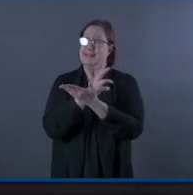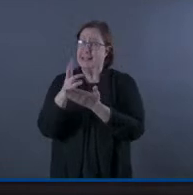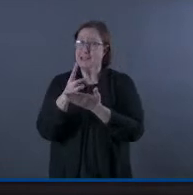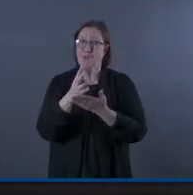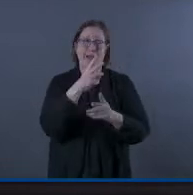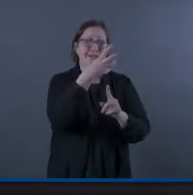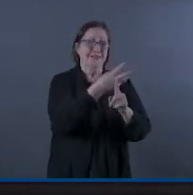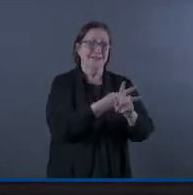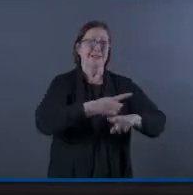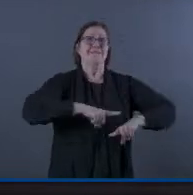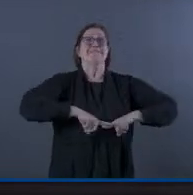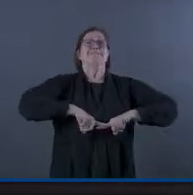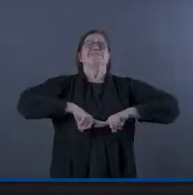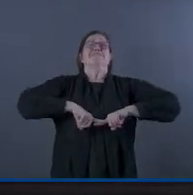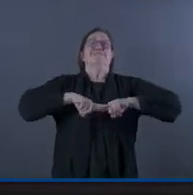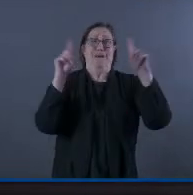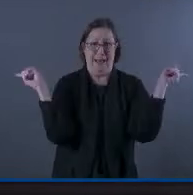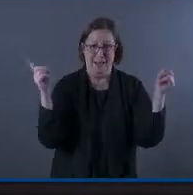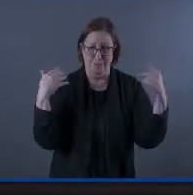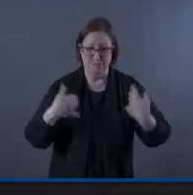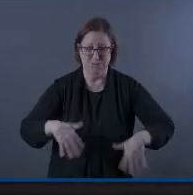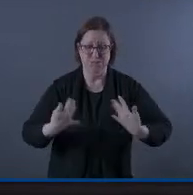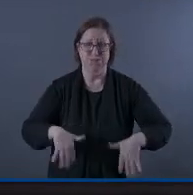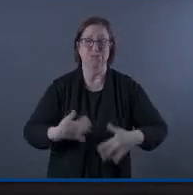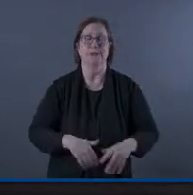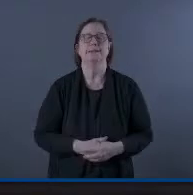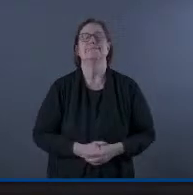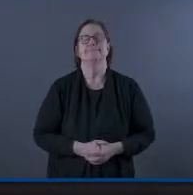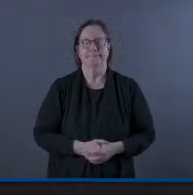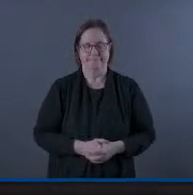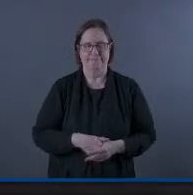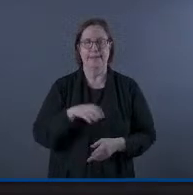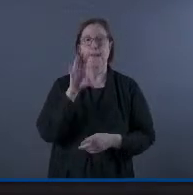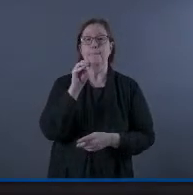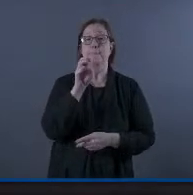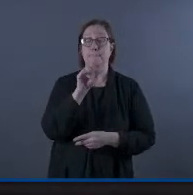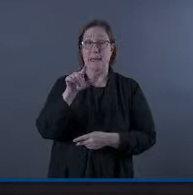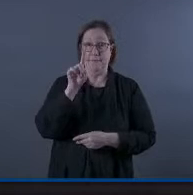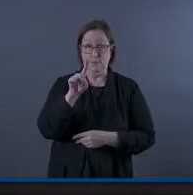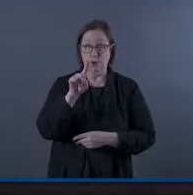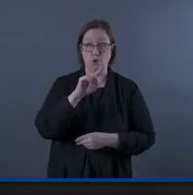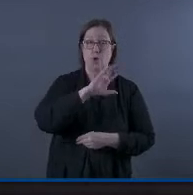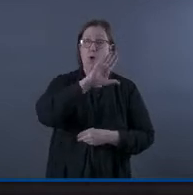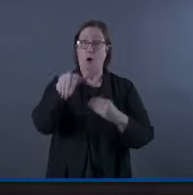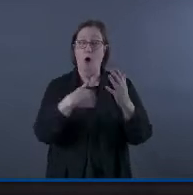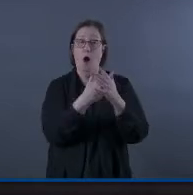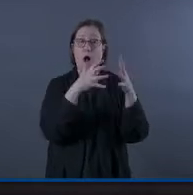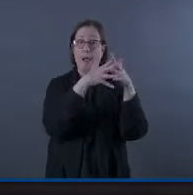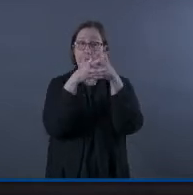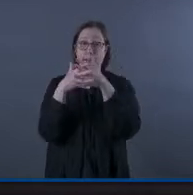So on May 1st, yes, yes. On May 1st, all Americans over 16